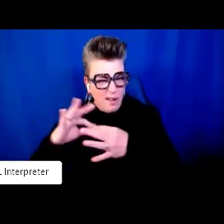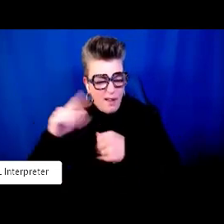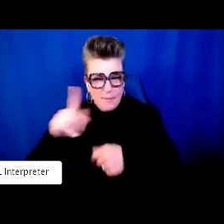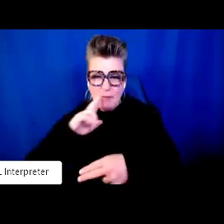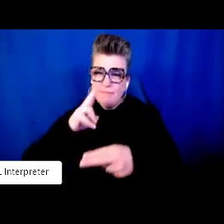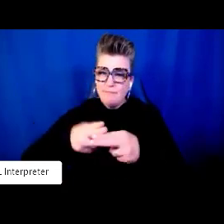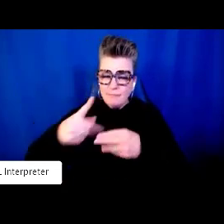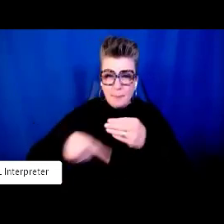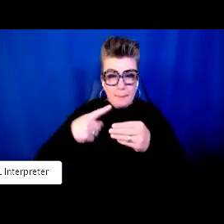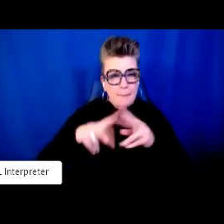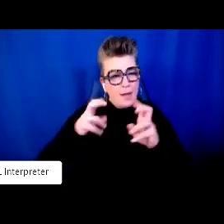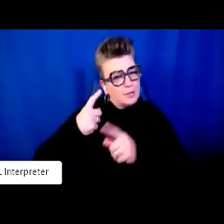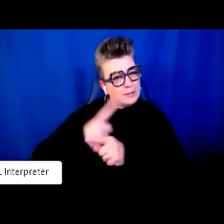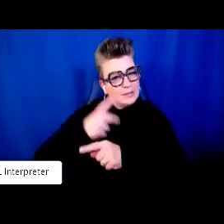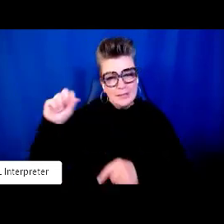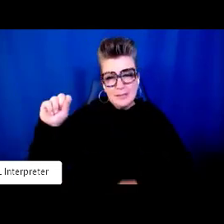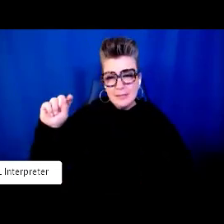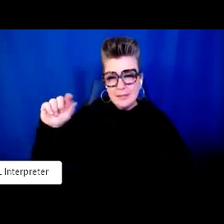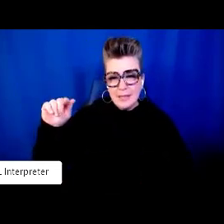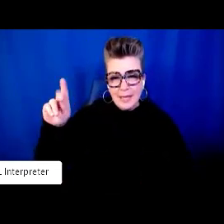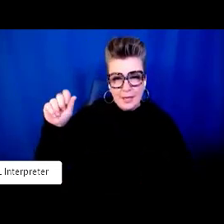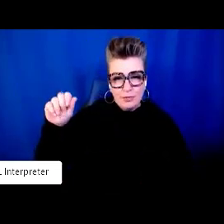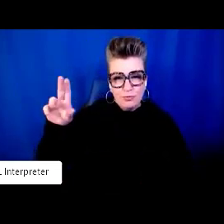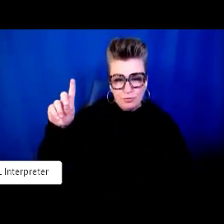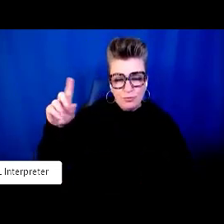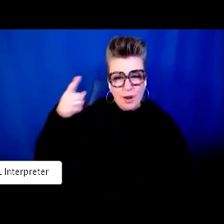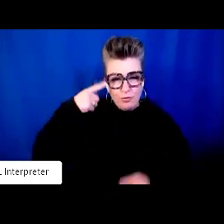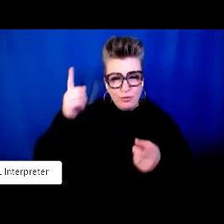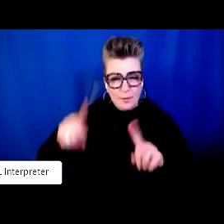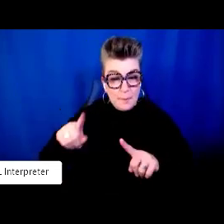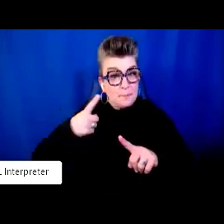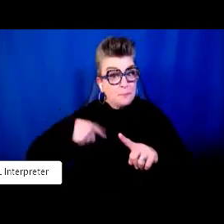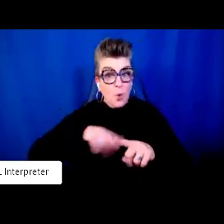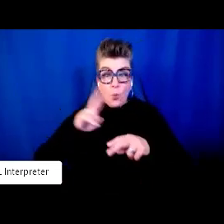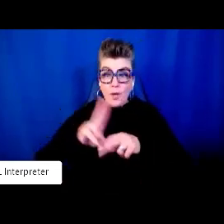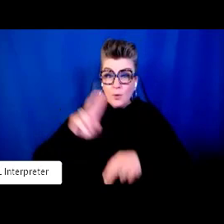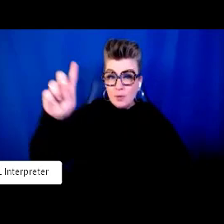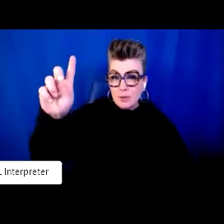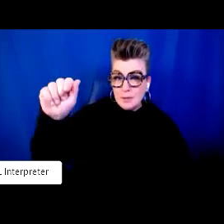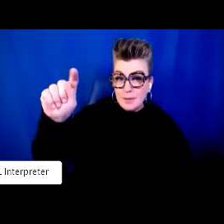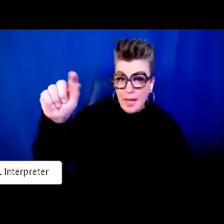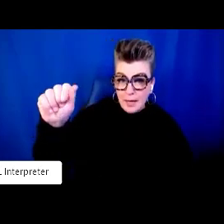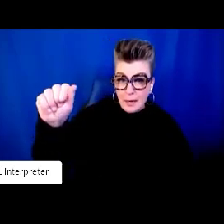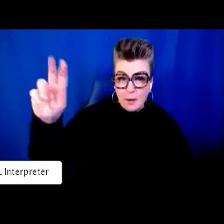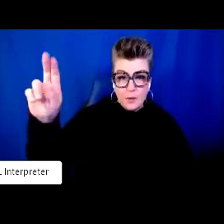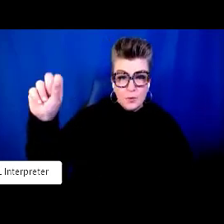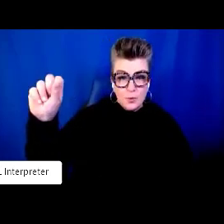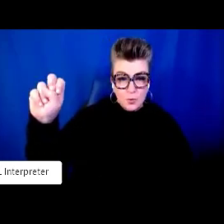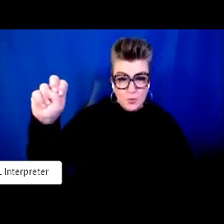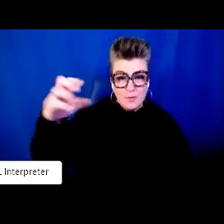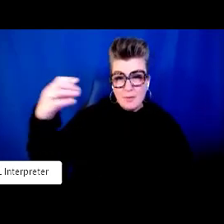as an example the data use and transfer agreements developed by the Federal Demonstration partnership.